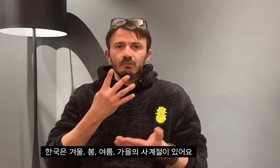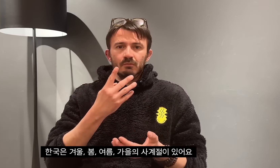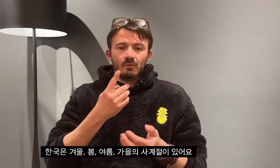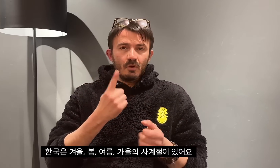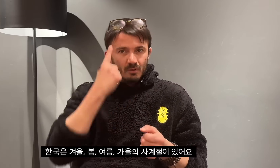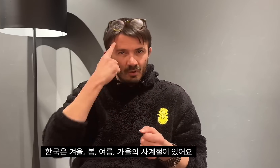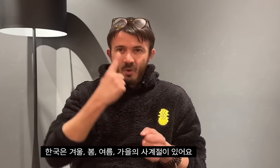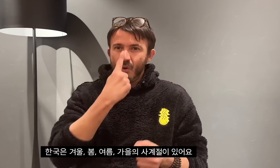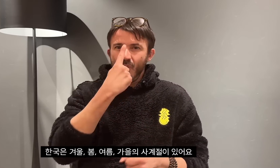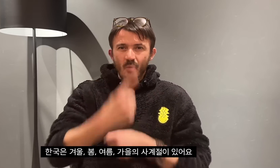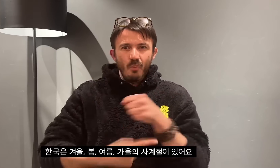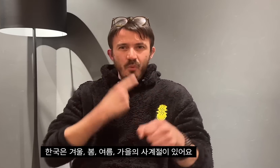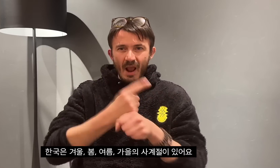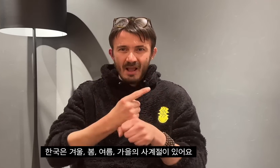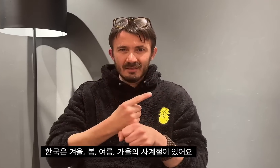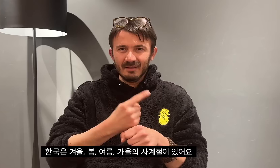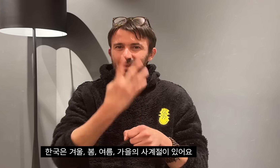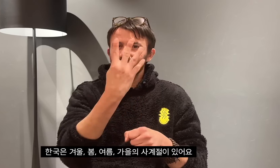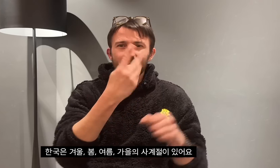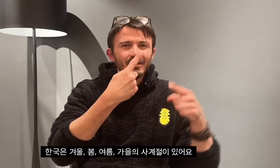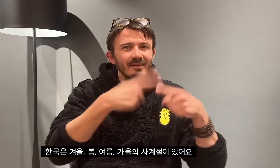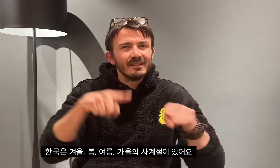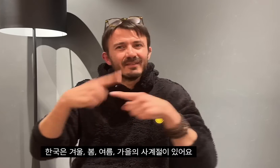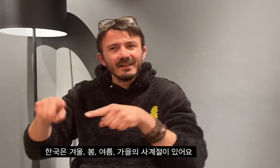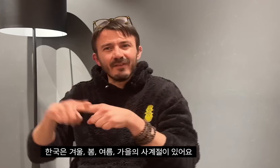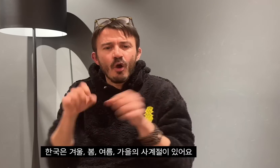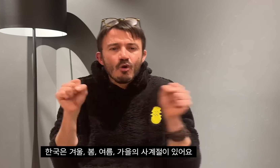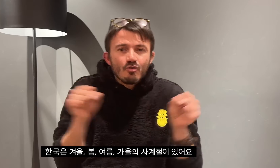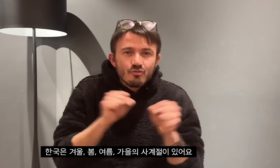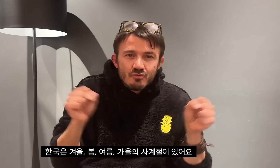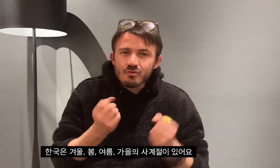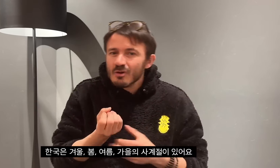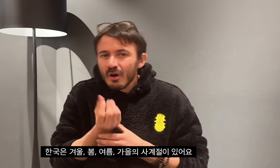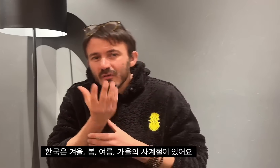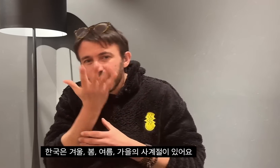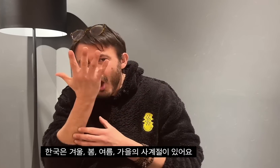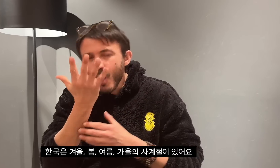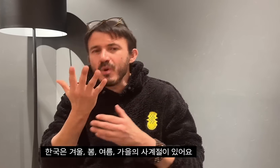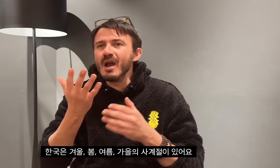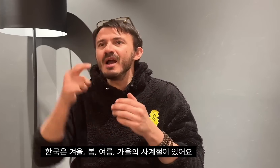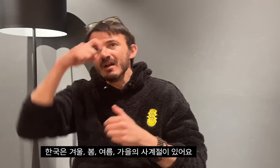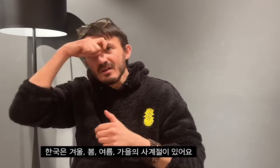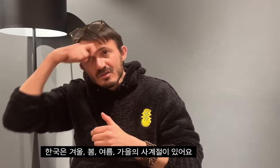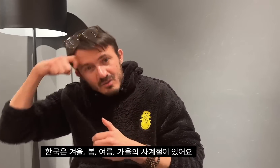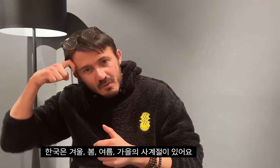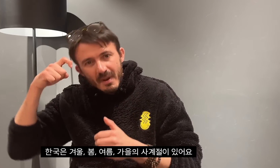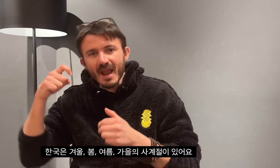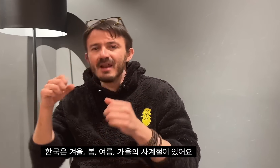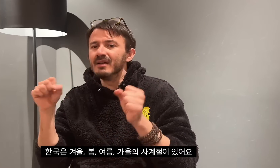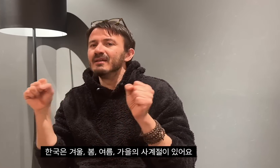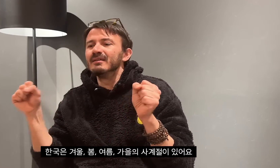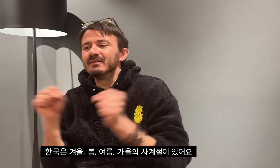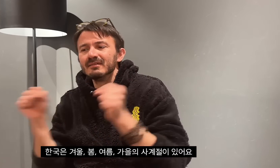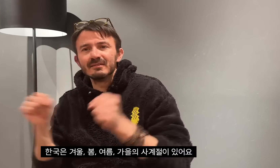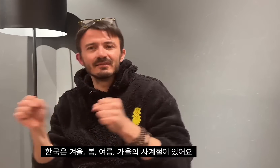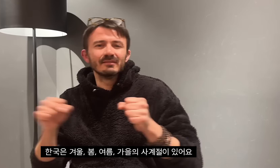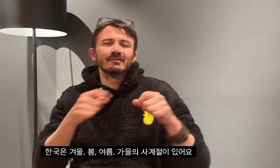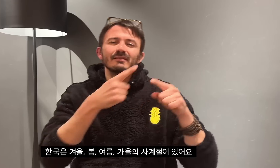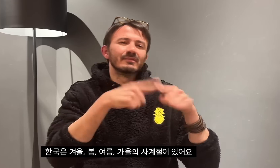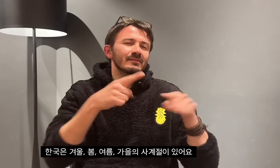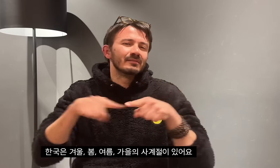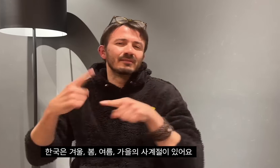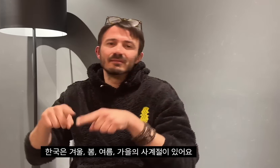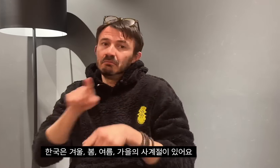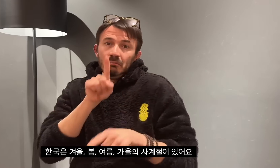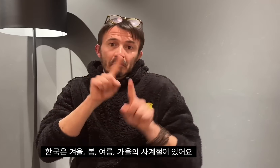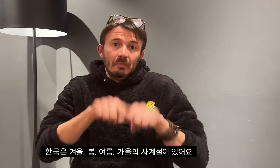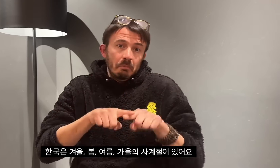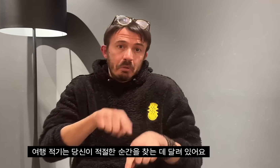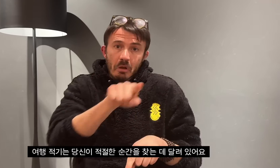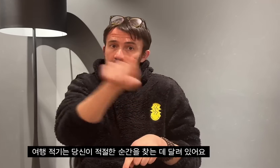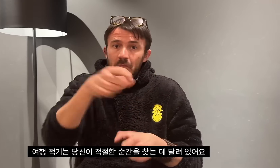Korea has four seasons: winter, spring, summer and autumn.